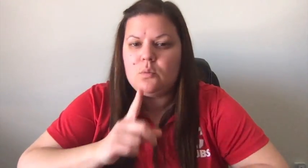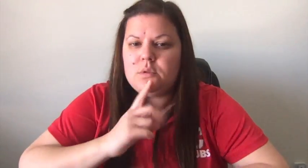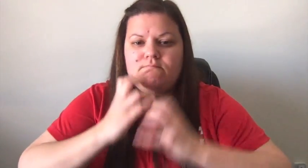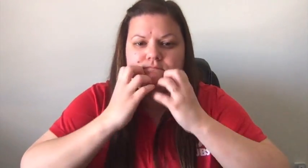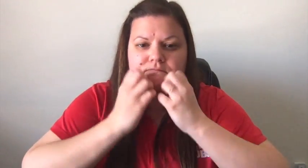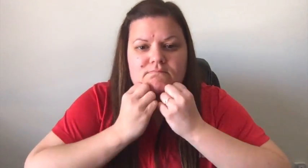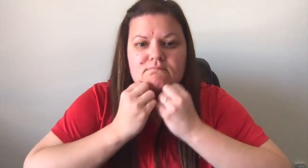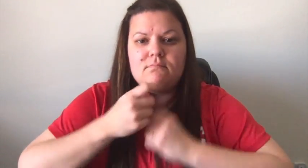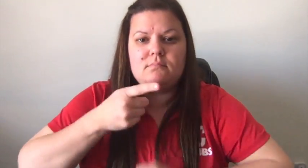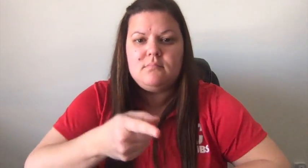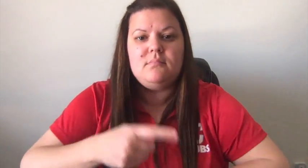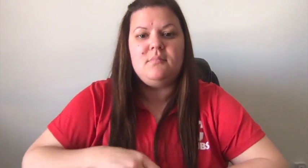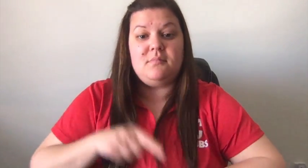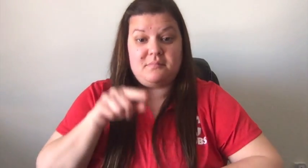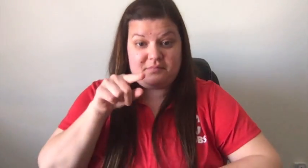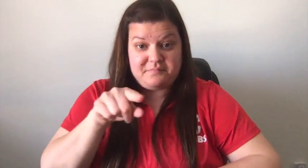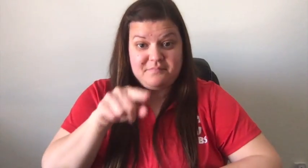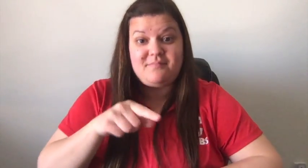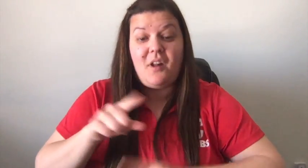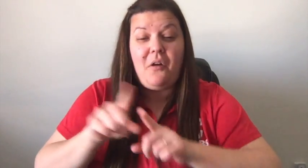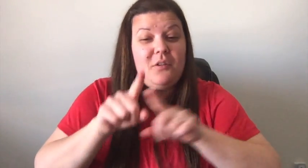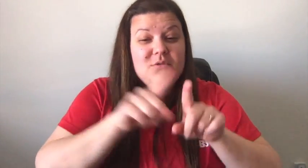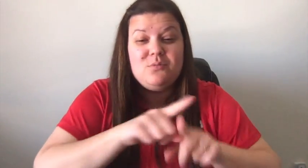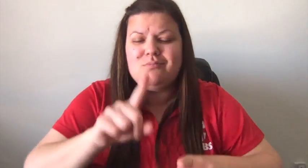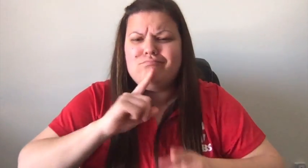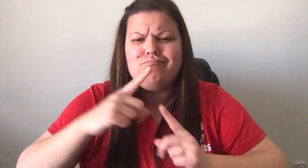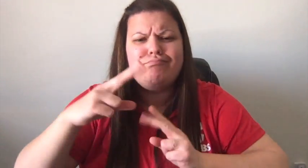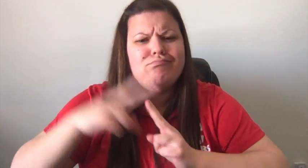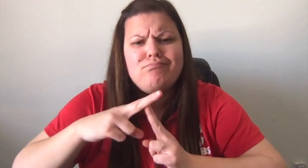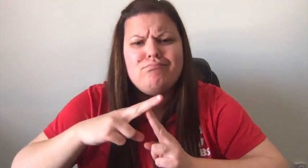themselves. We value you very much as a student.